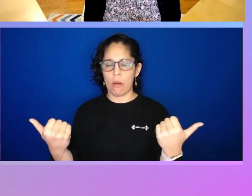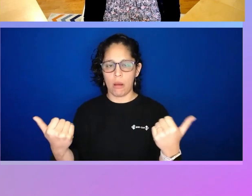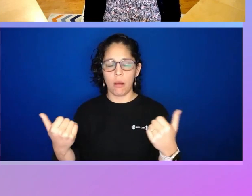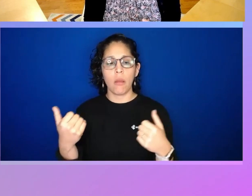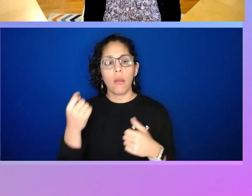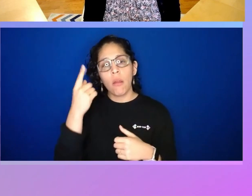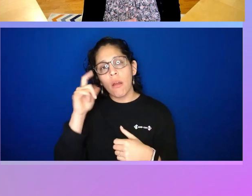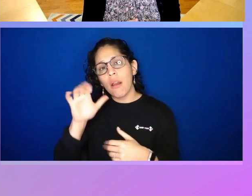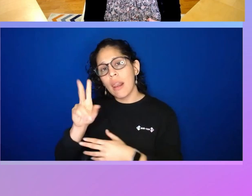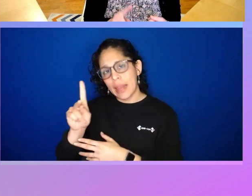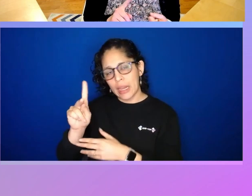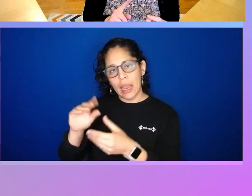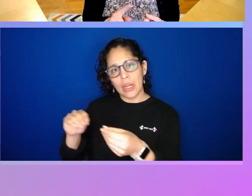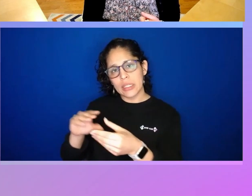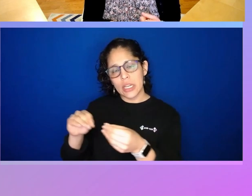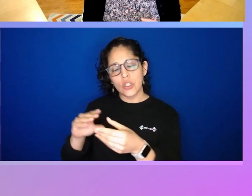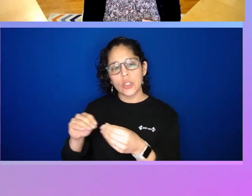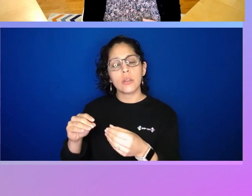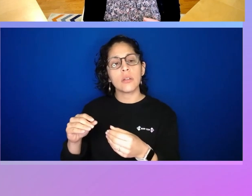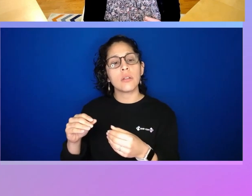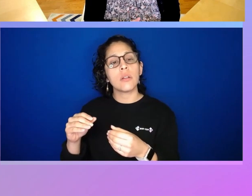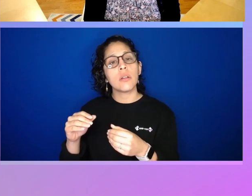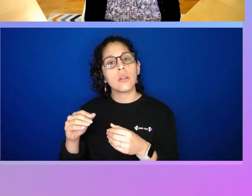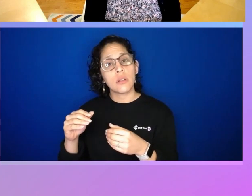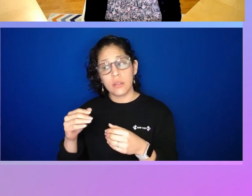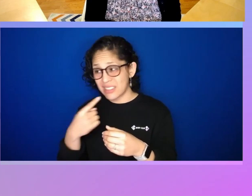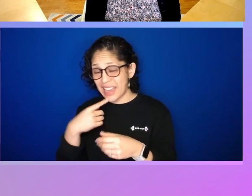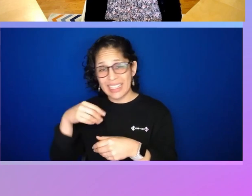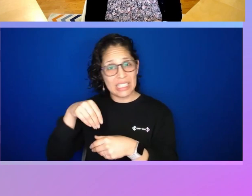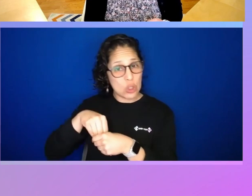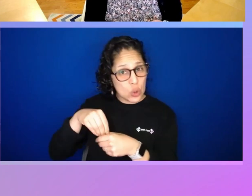very similar. Whether it's a link or button, critical information about the